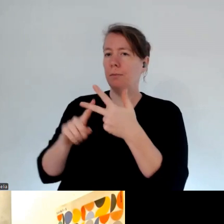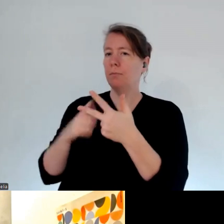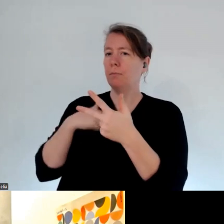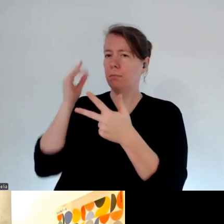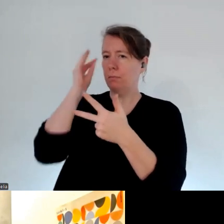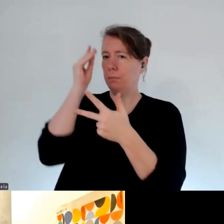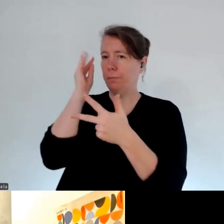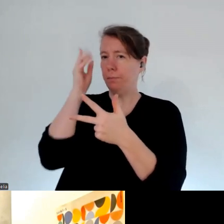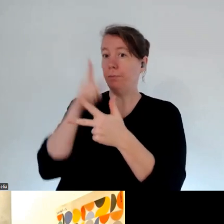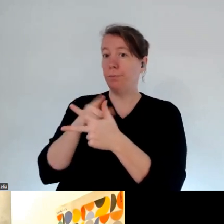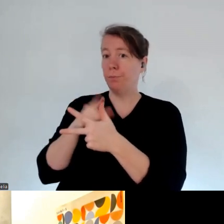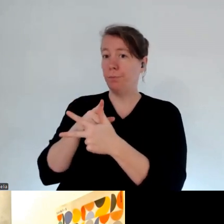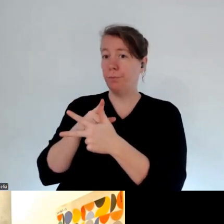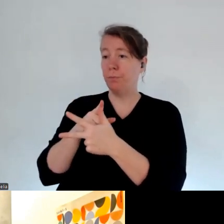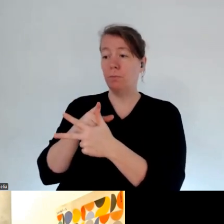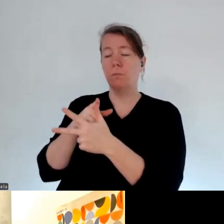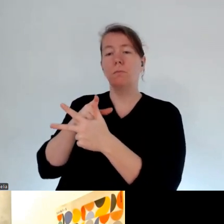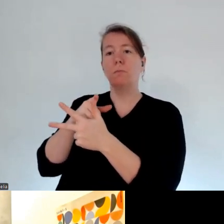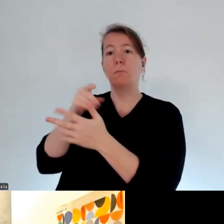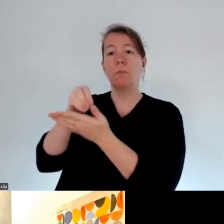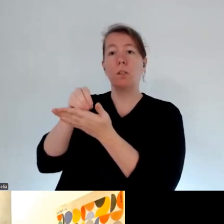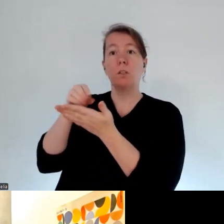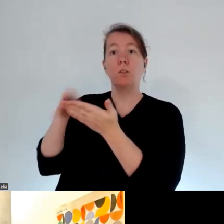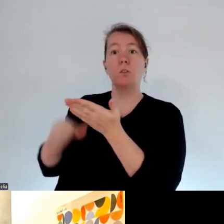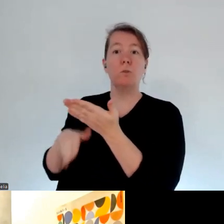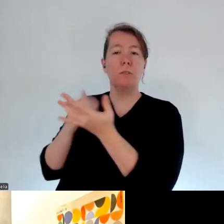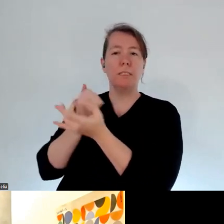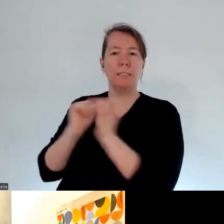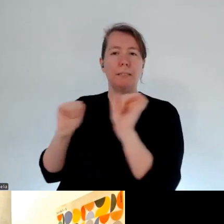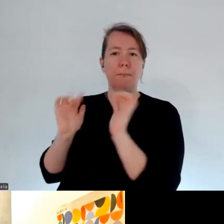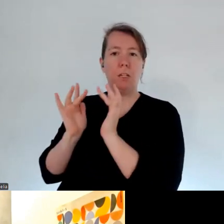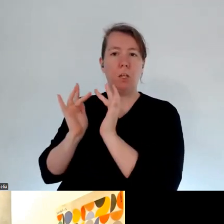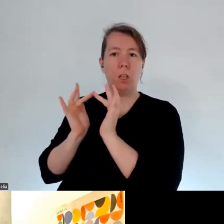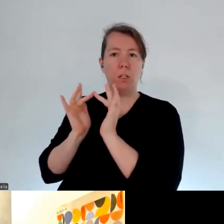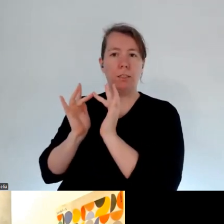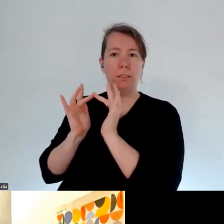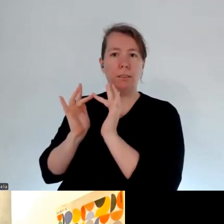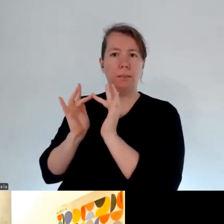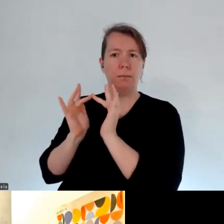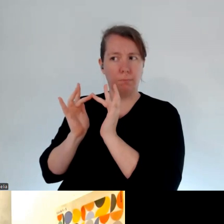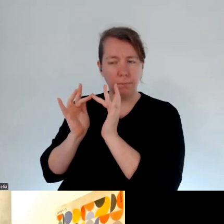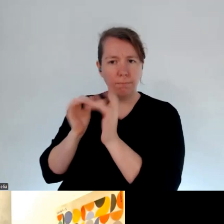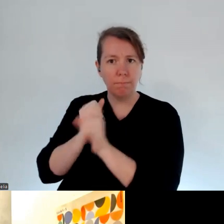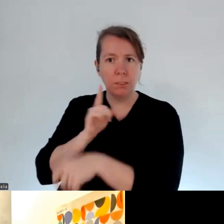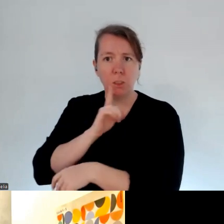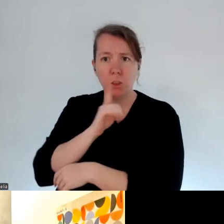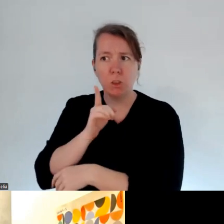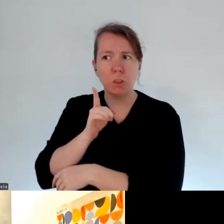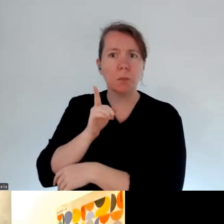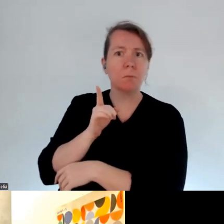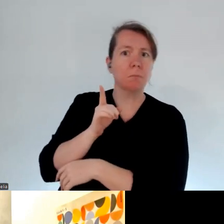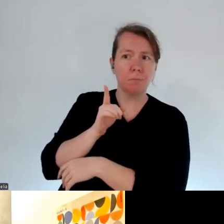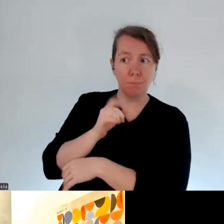One is the student safety online. So checking in with them and making sure that they are protecting themselves online.